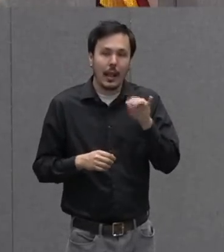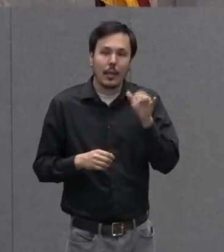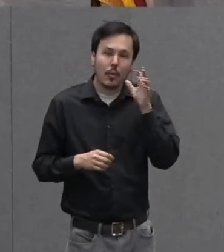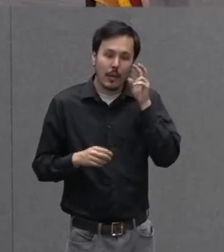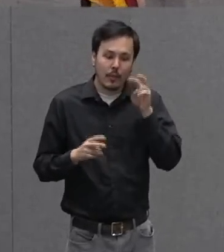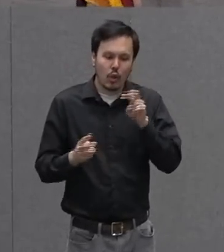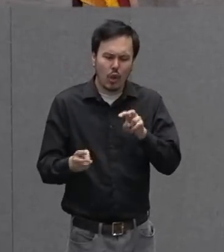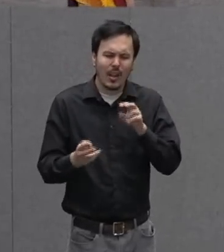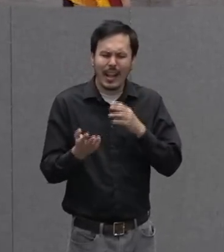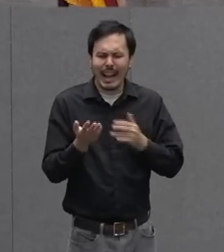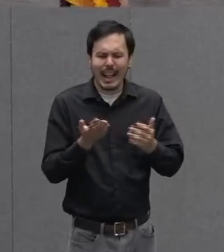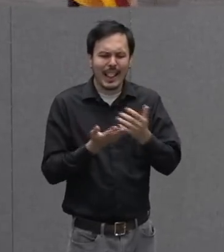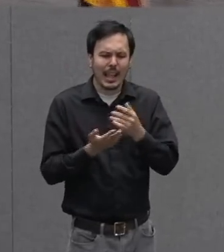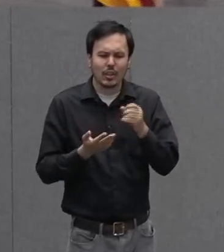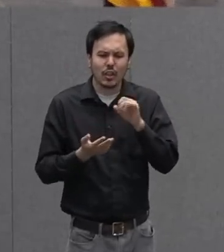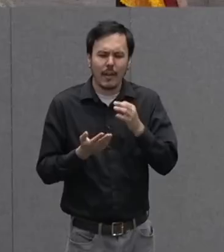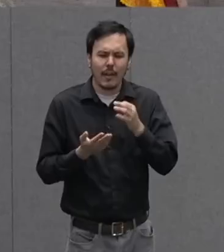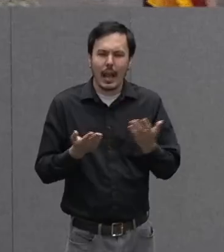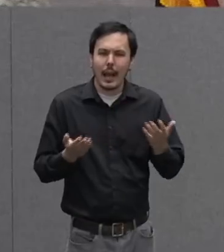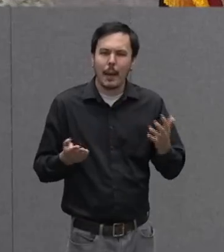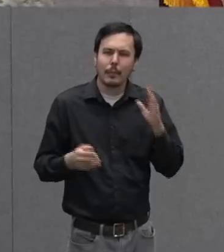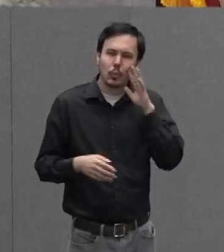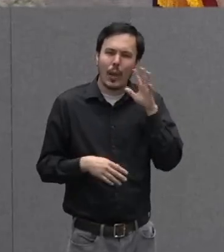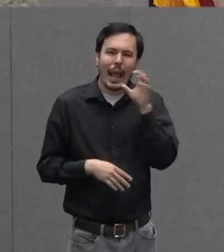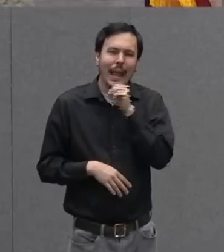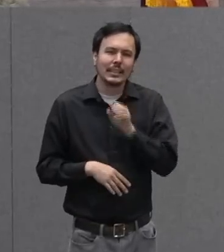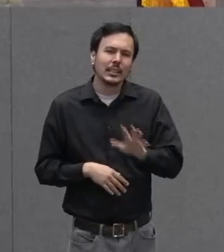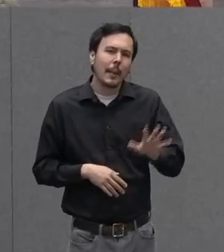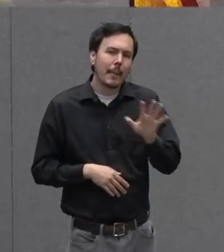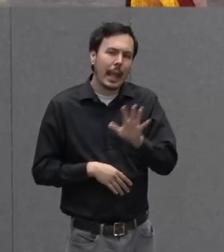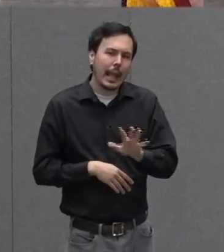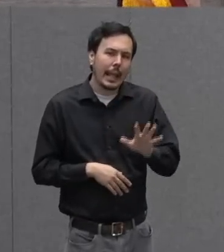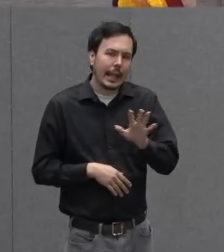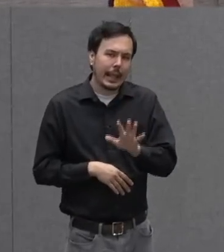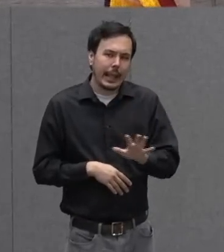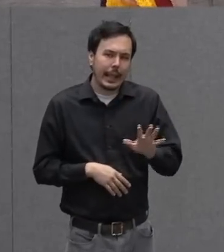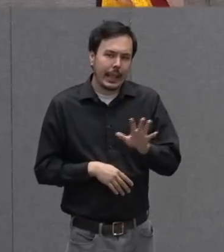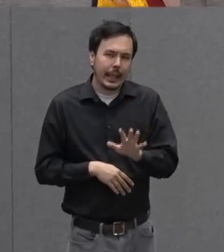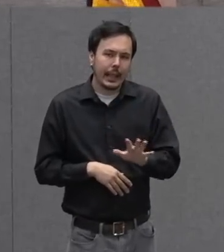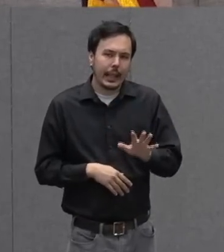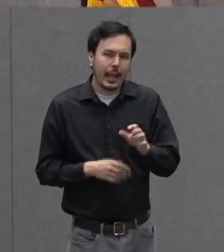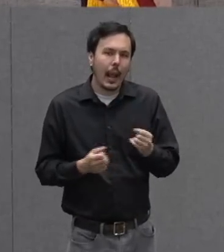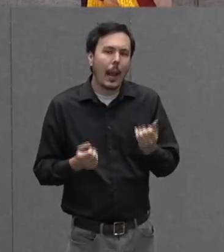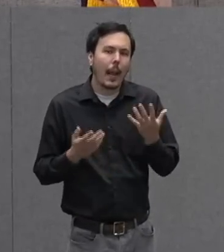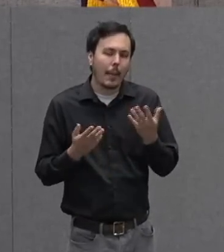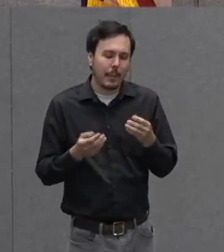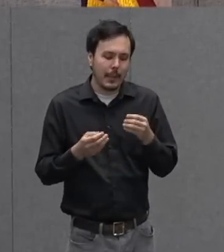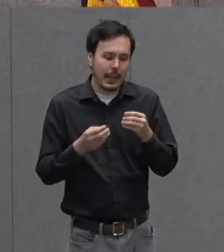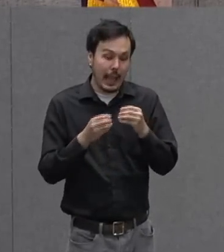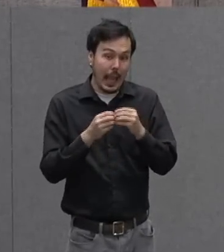of items and we are going to estimate, we are going to guess how many items are inside.